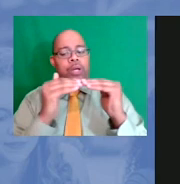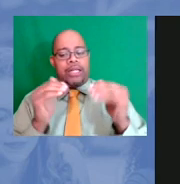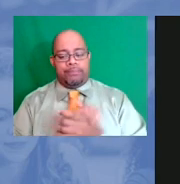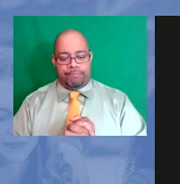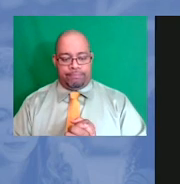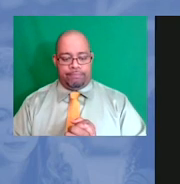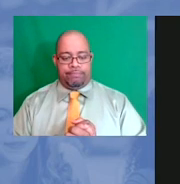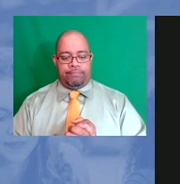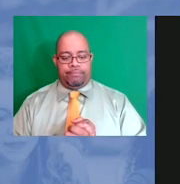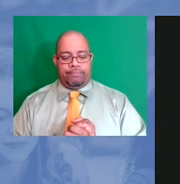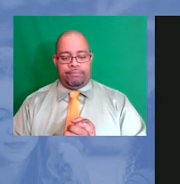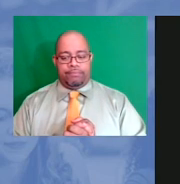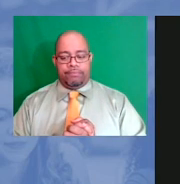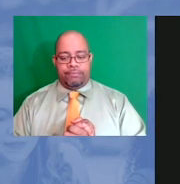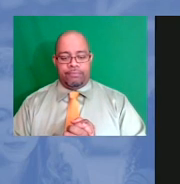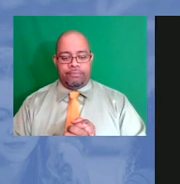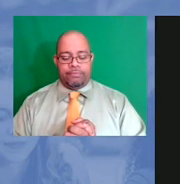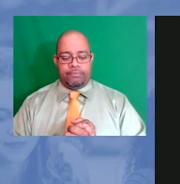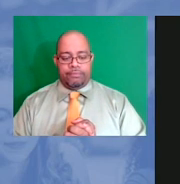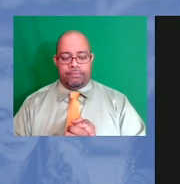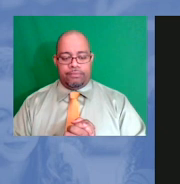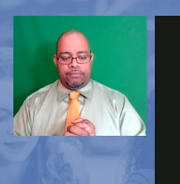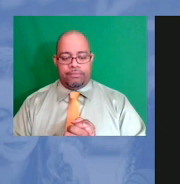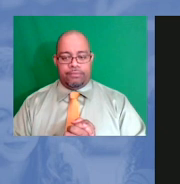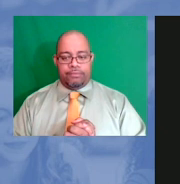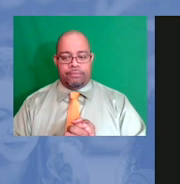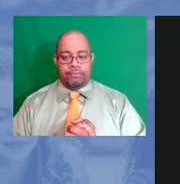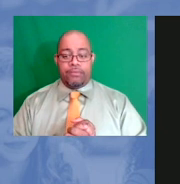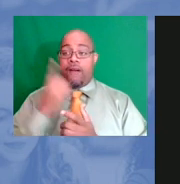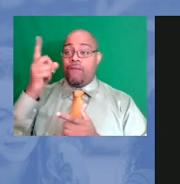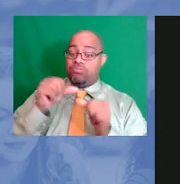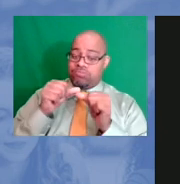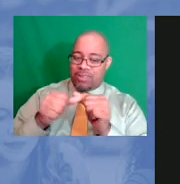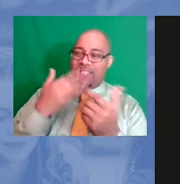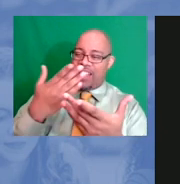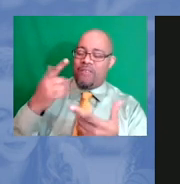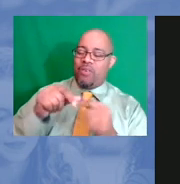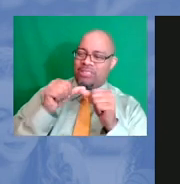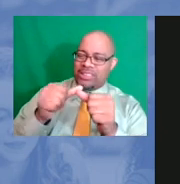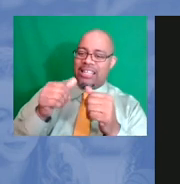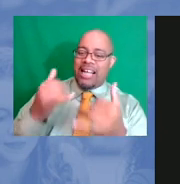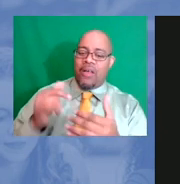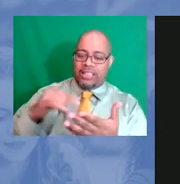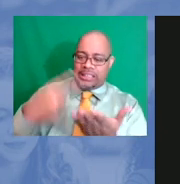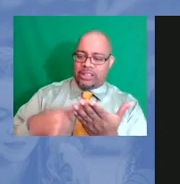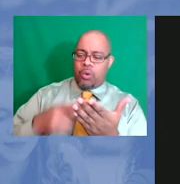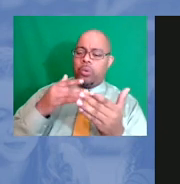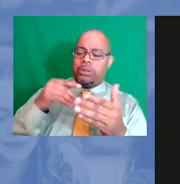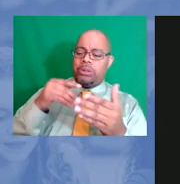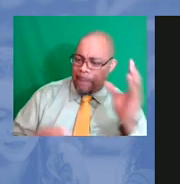THANK YOU FOR STICKING WITH US. WE'RE GOING TO GO DEEPER AND LOOK AT MIAMI